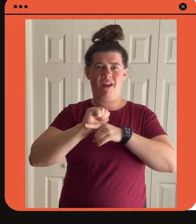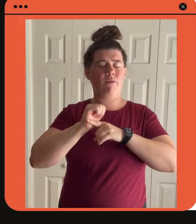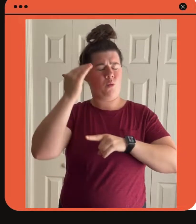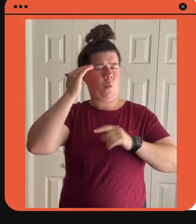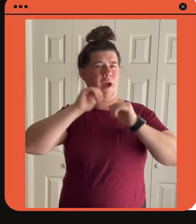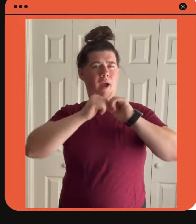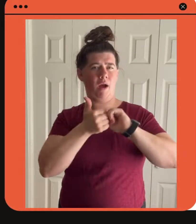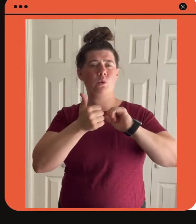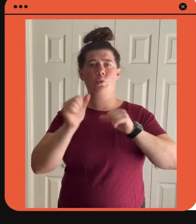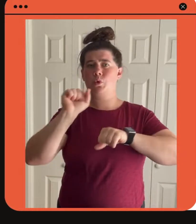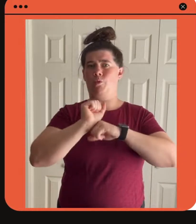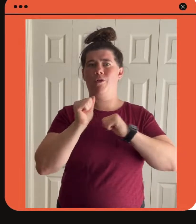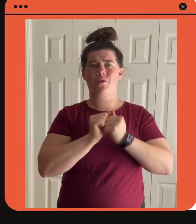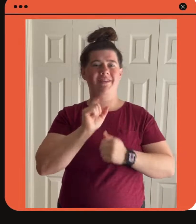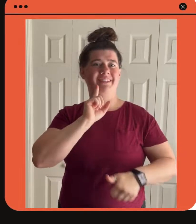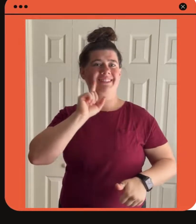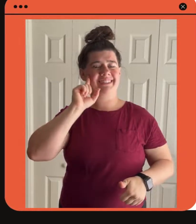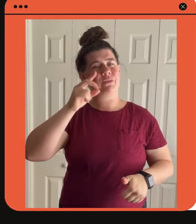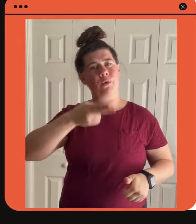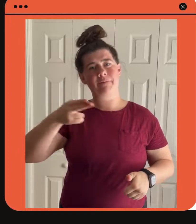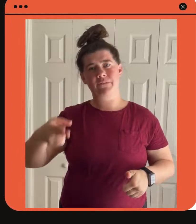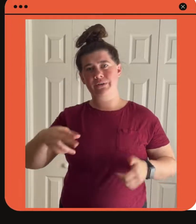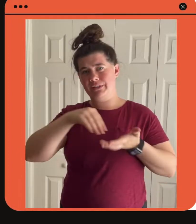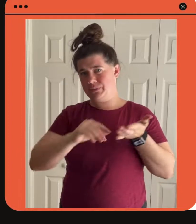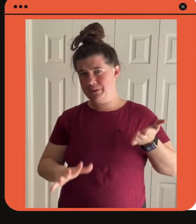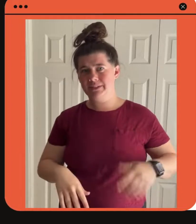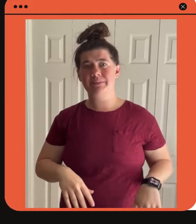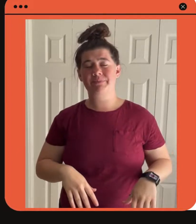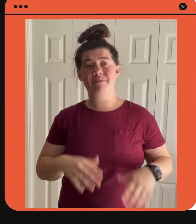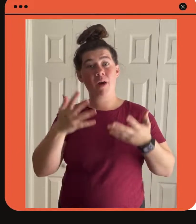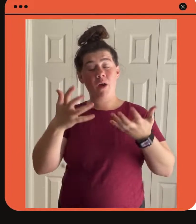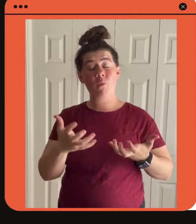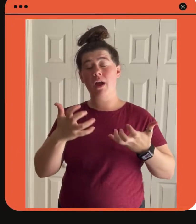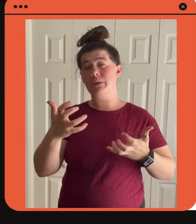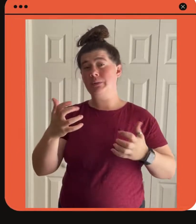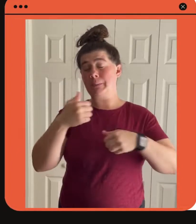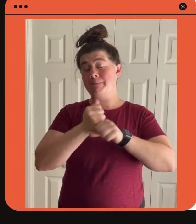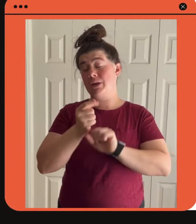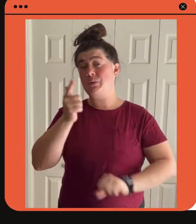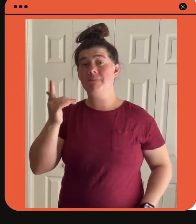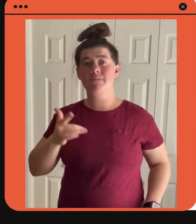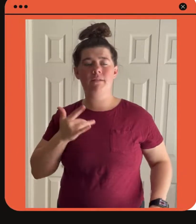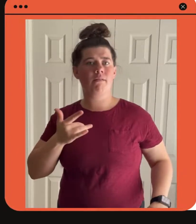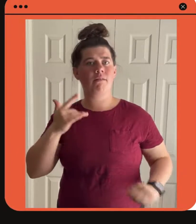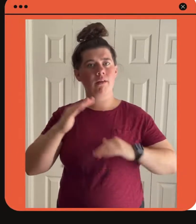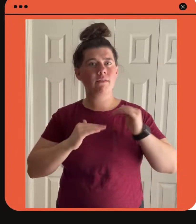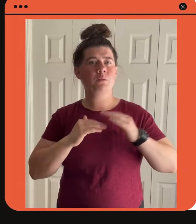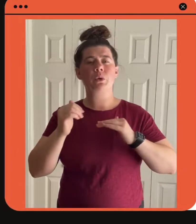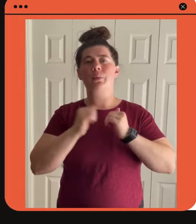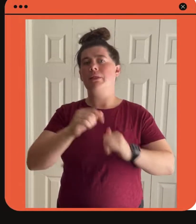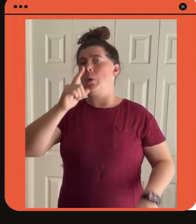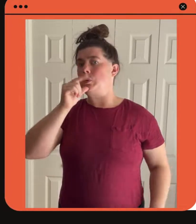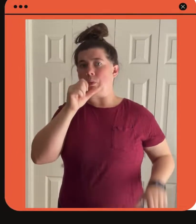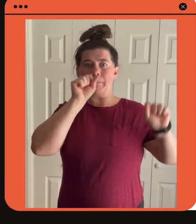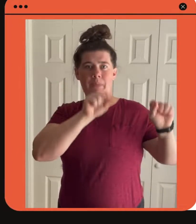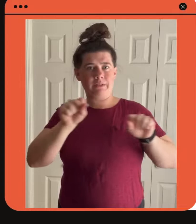trained professionals that already know how to work with deaf and hard of hearing students. I want to make you feel comfortable with who could